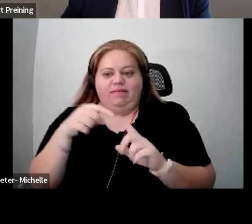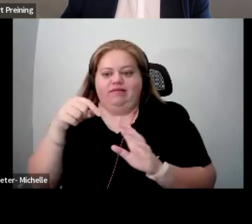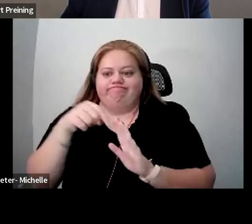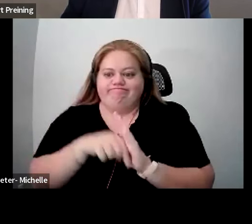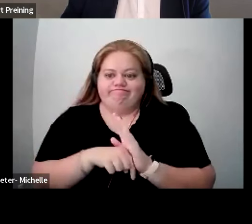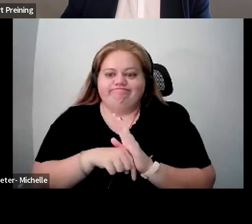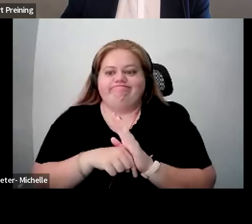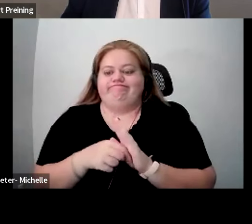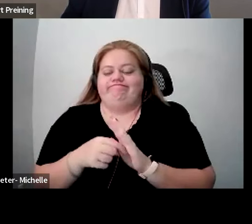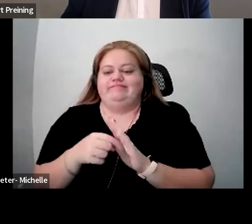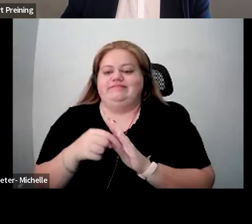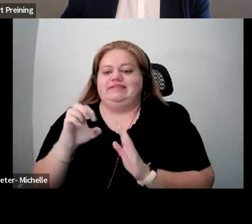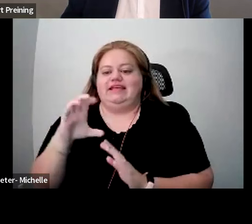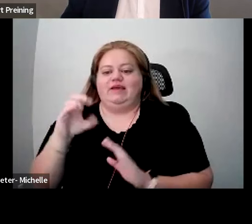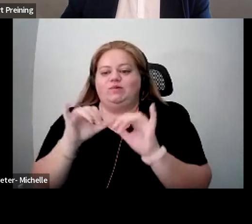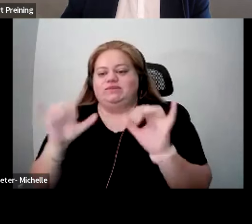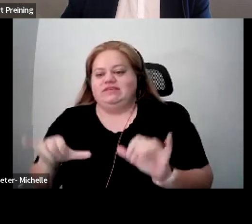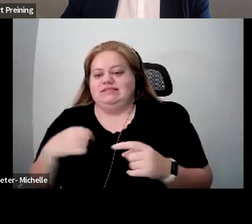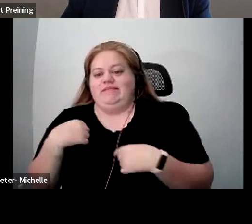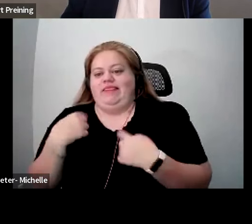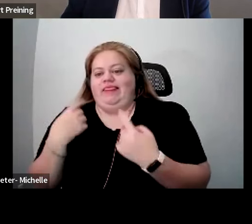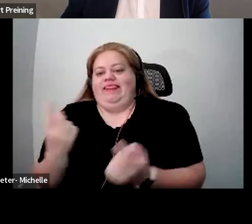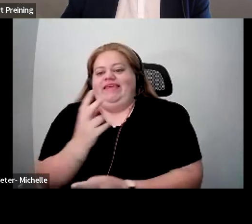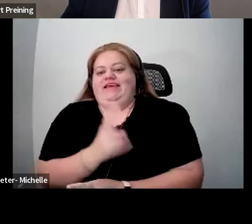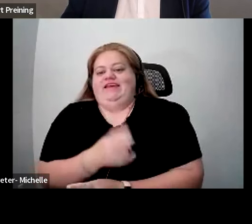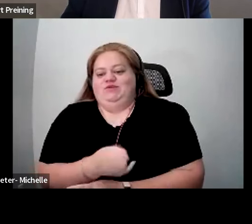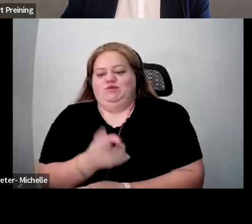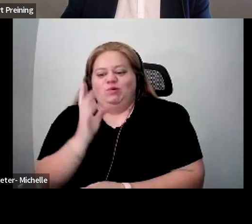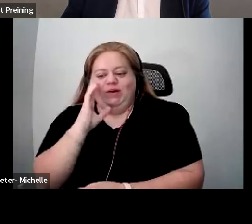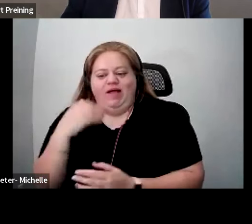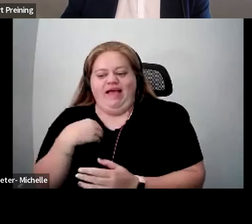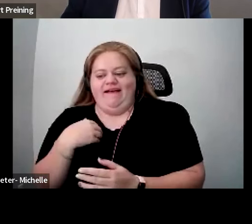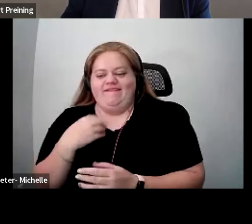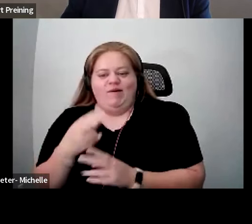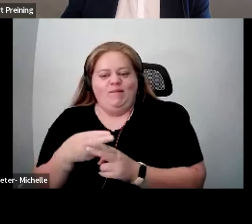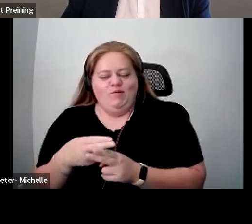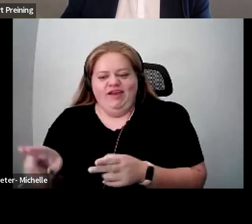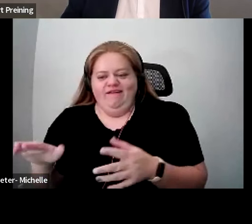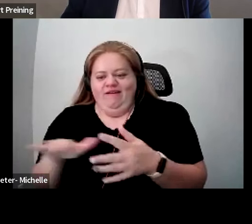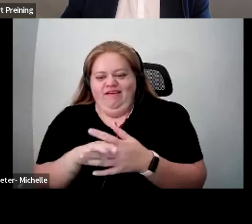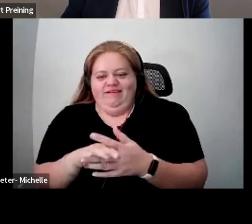and the rich history that's led us to this point. So we're going to take another very brief break. Let's make it three minutes again,